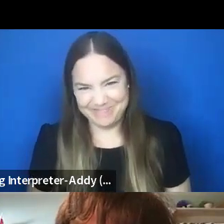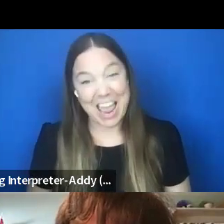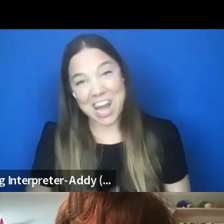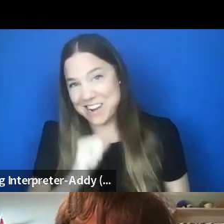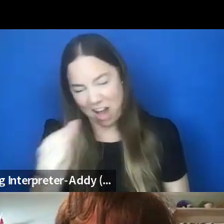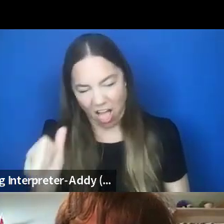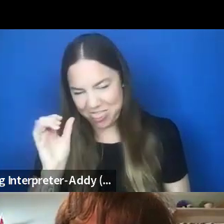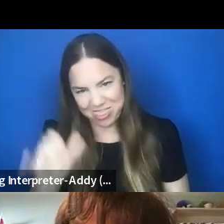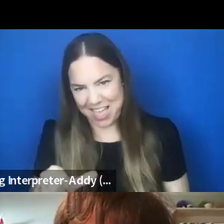Don Dew: But.